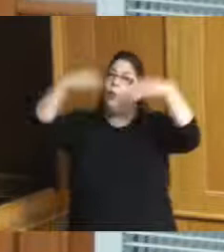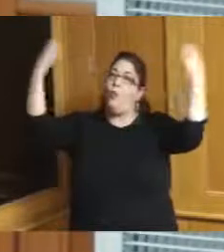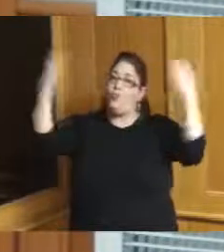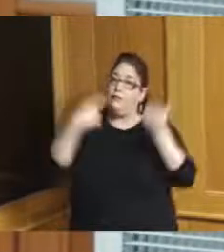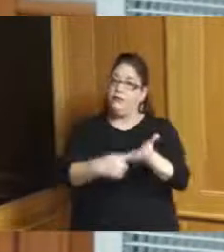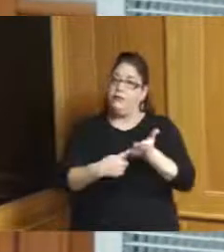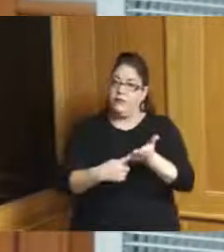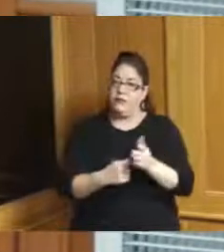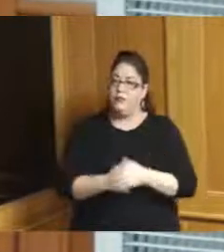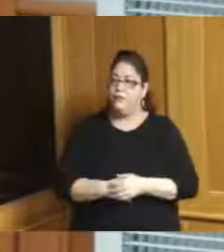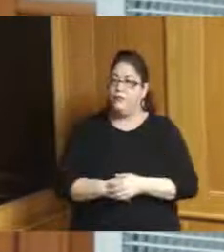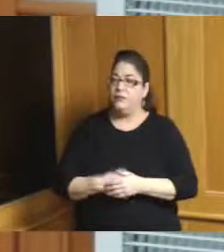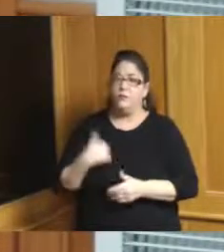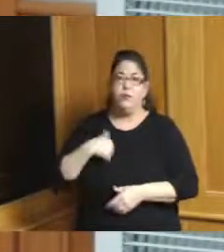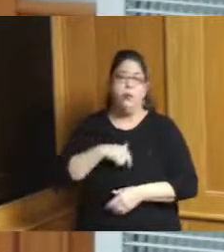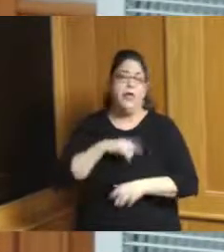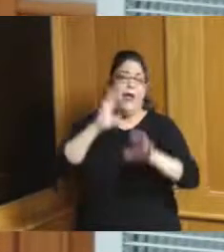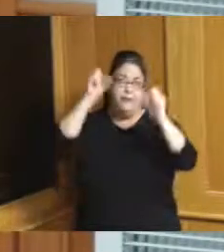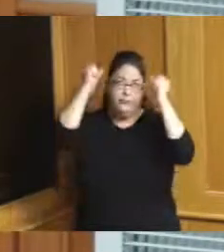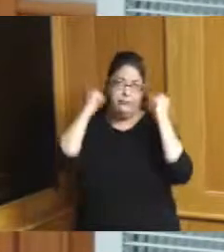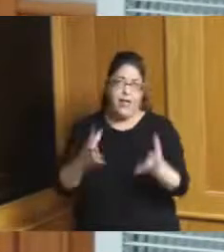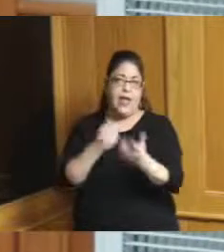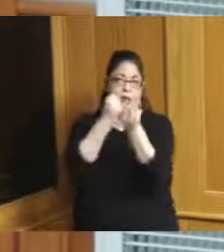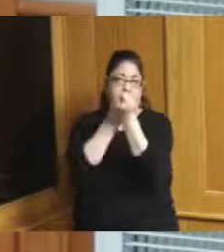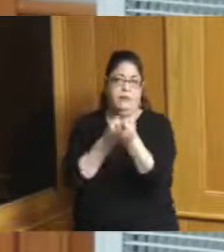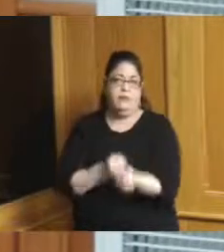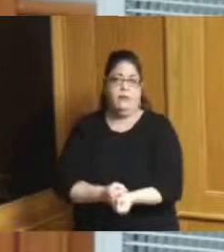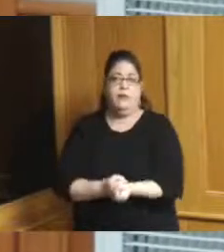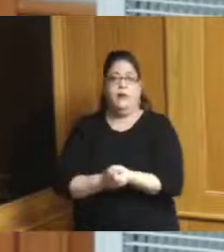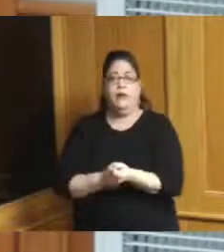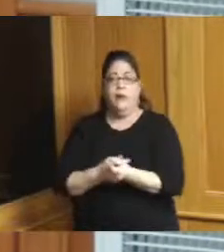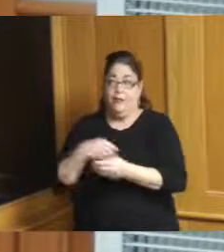great collateral materials to make sure that there's information out there